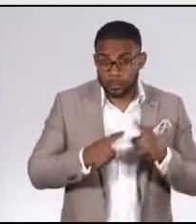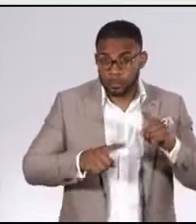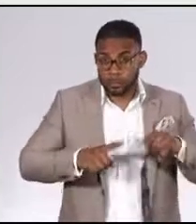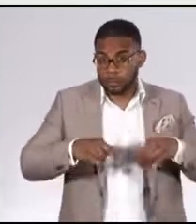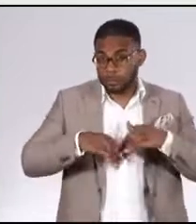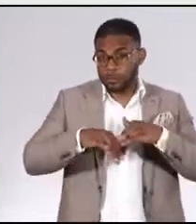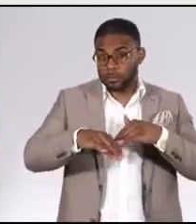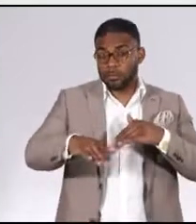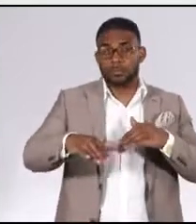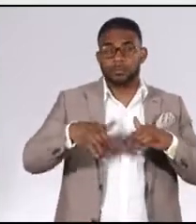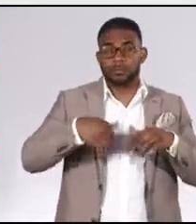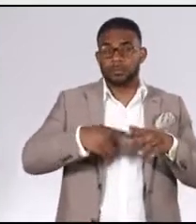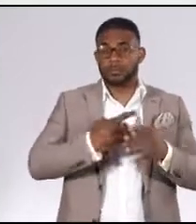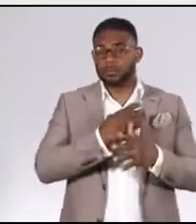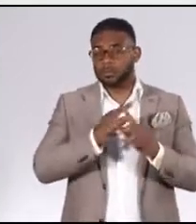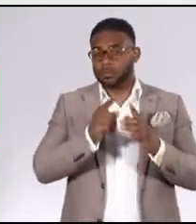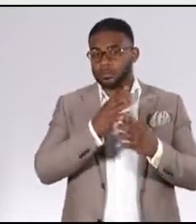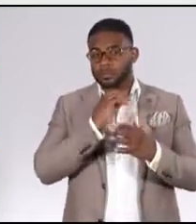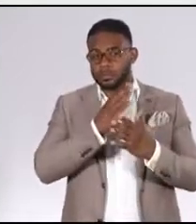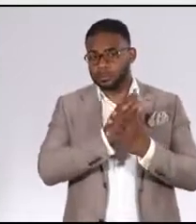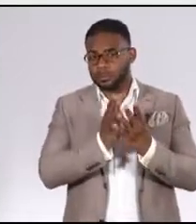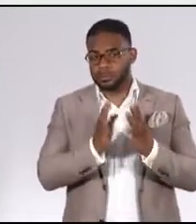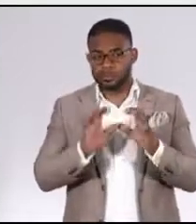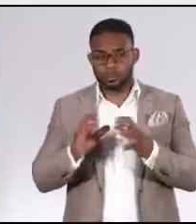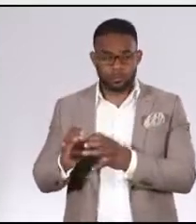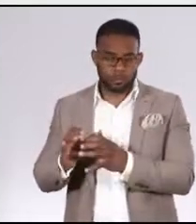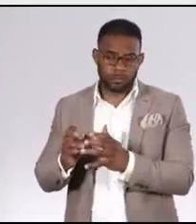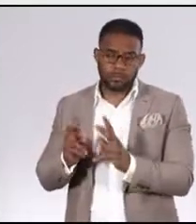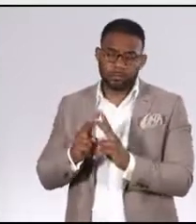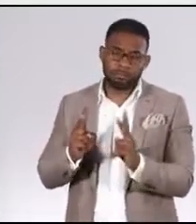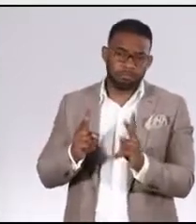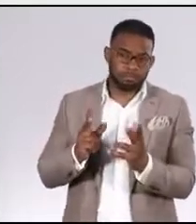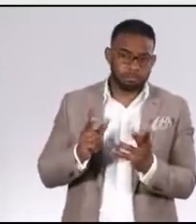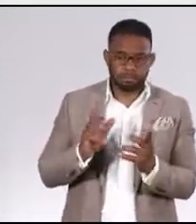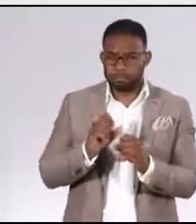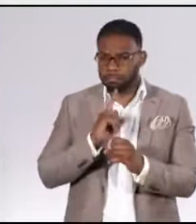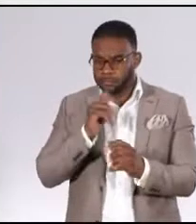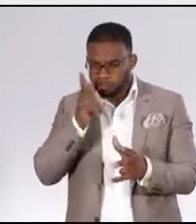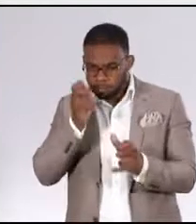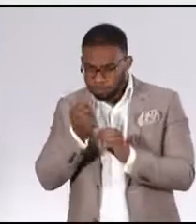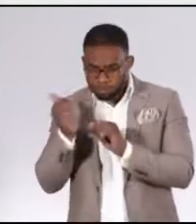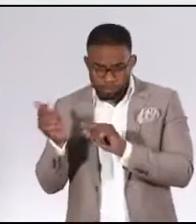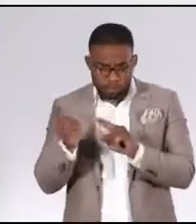Cross the different age groups. um you know So very uh wanna make sure we hear from all different age groups